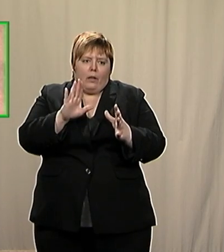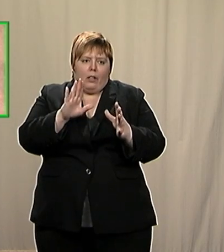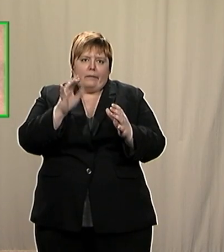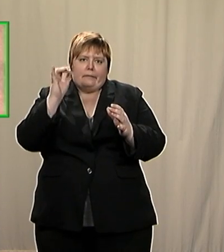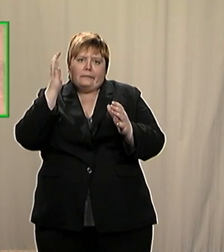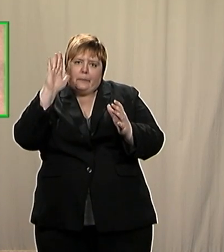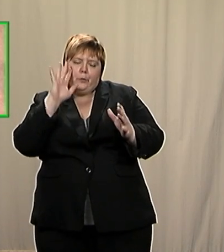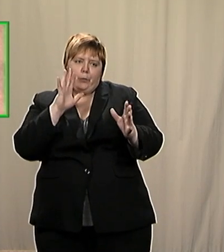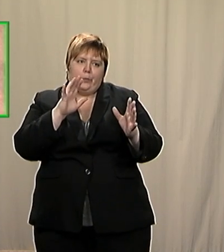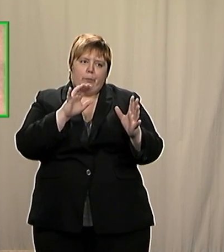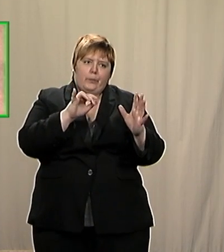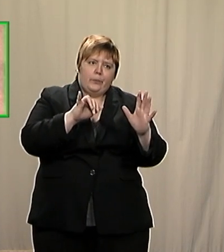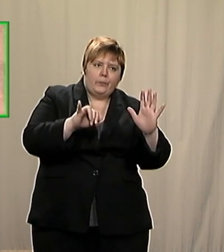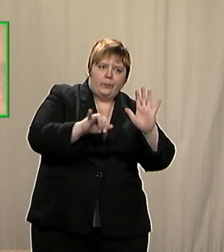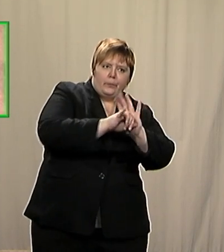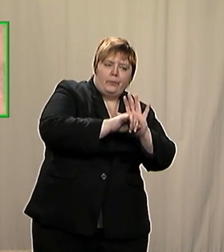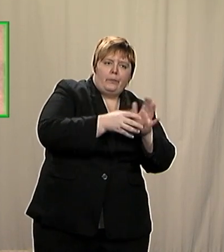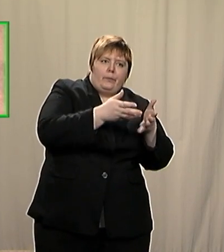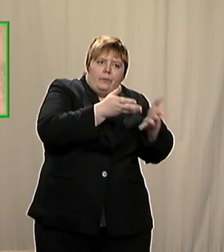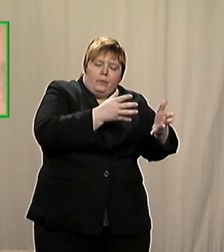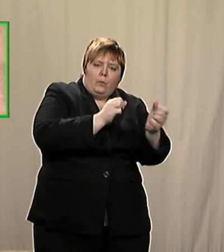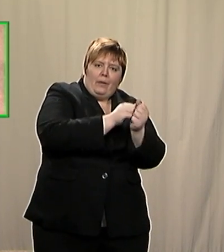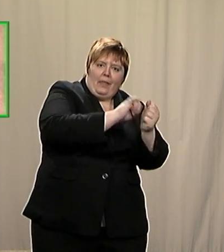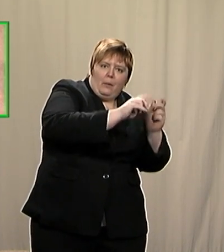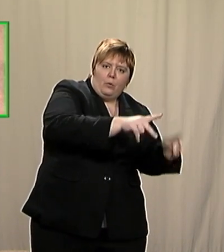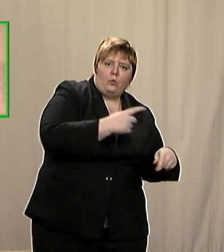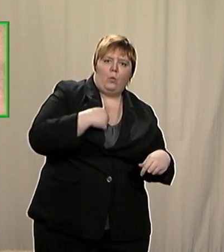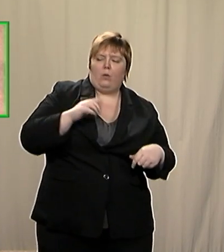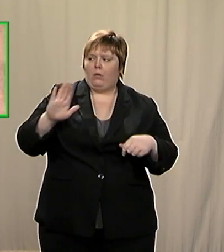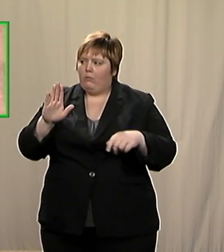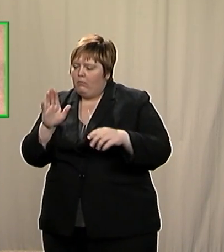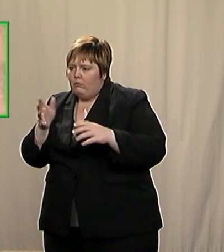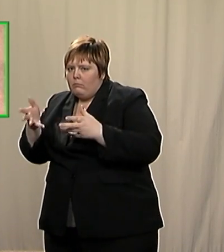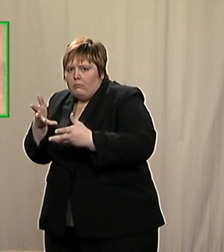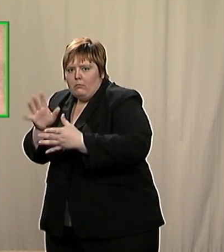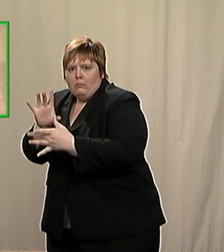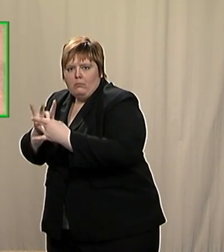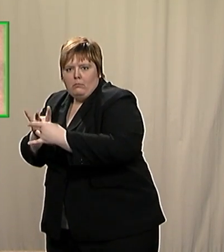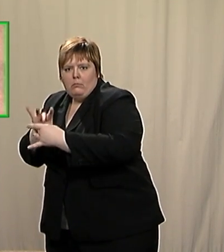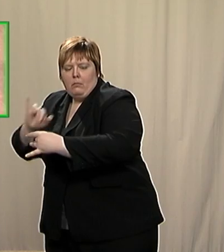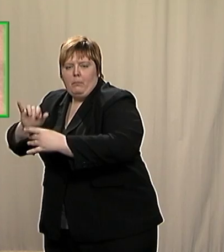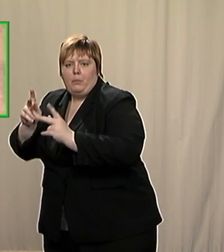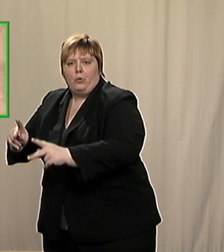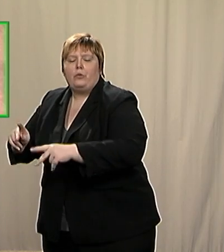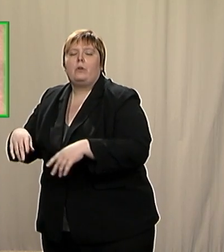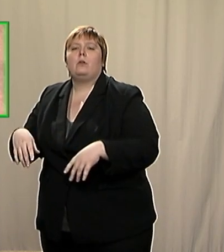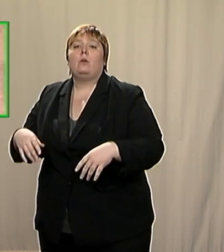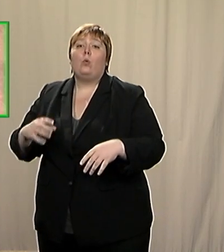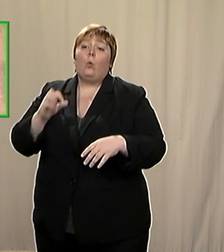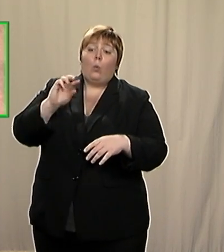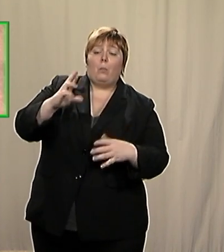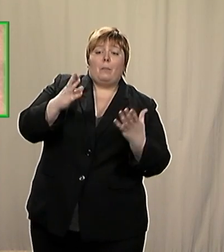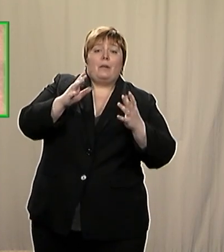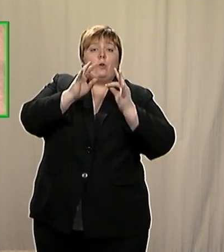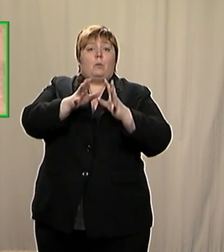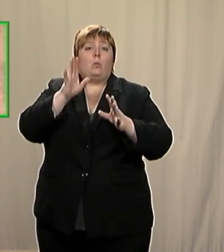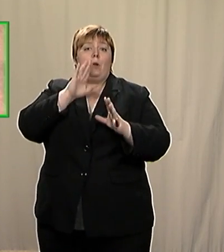with a specific participant or subgroup of participants. It could also be that the interpreter is responding